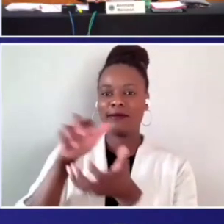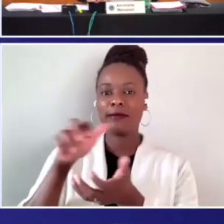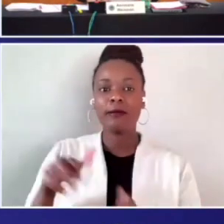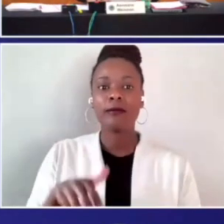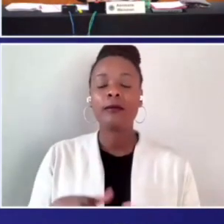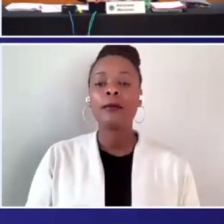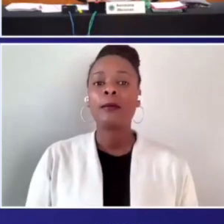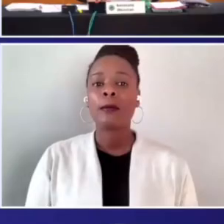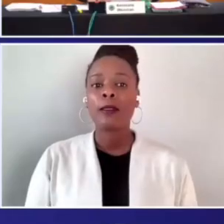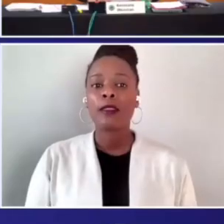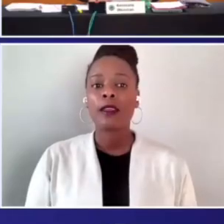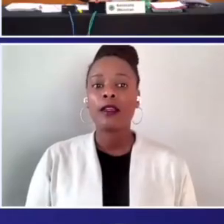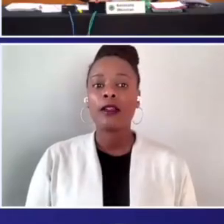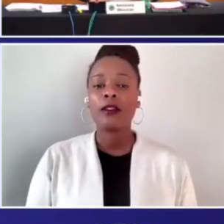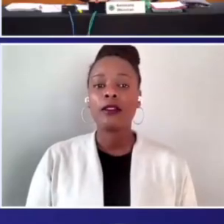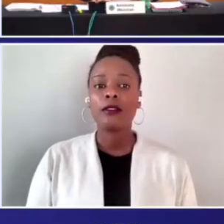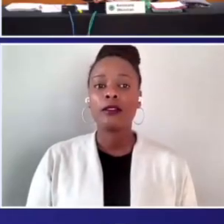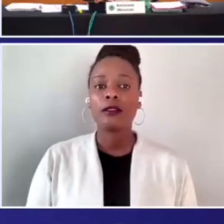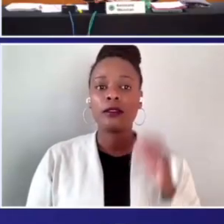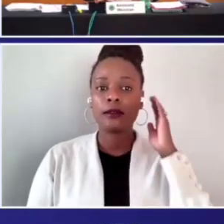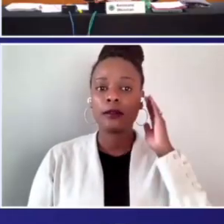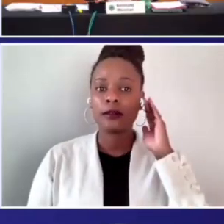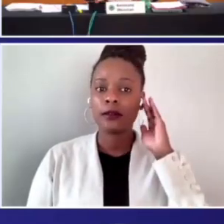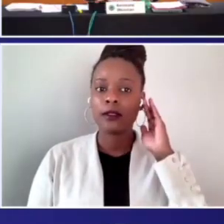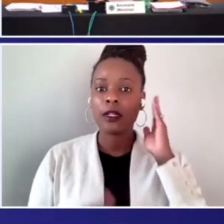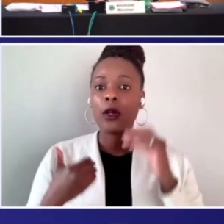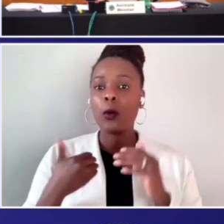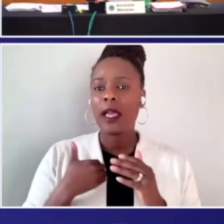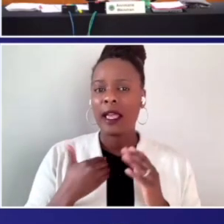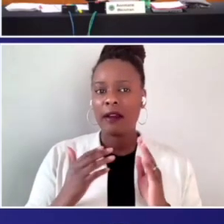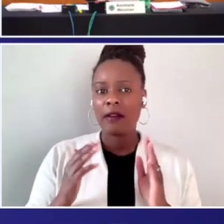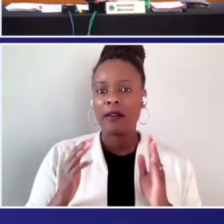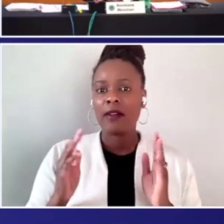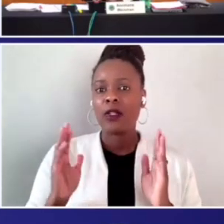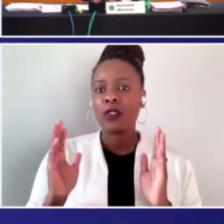So given that we have a smaller number than the number of people in the room,